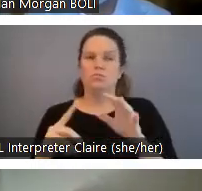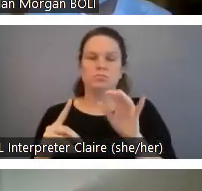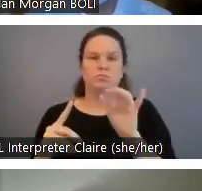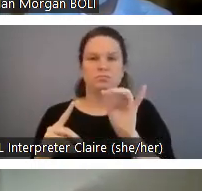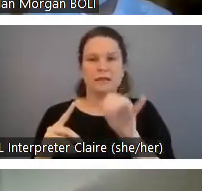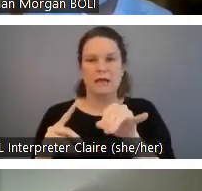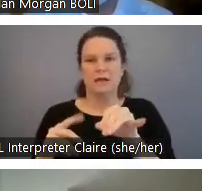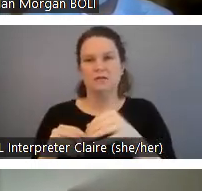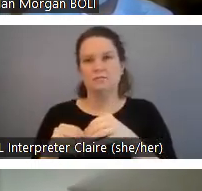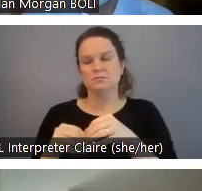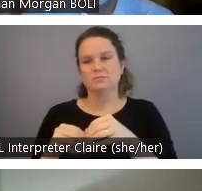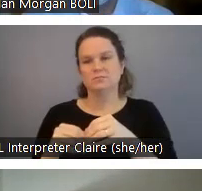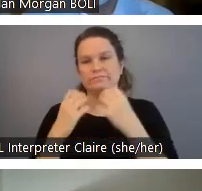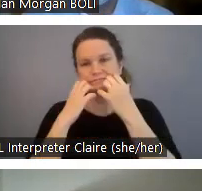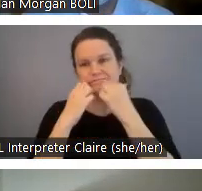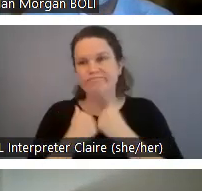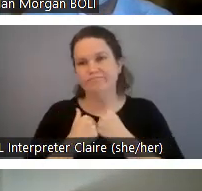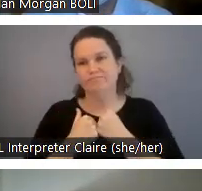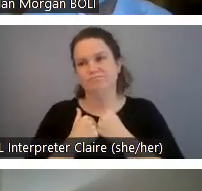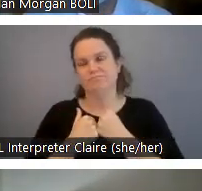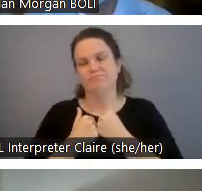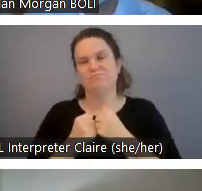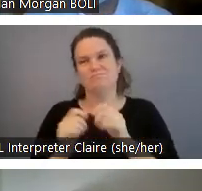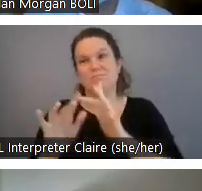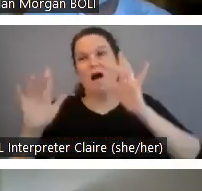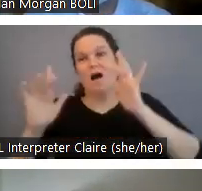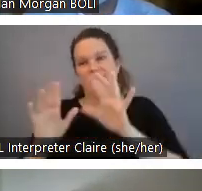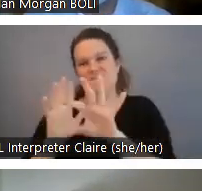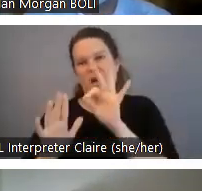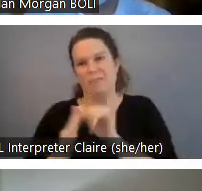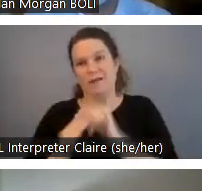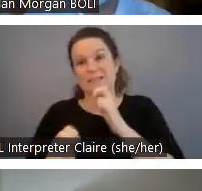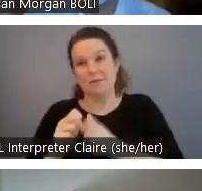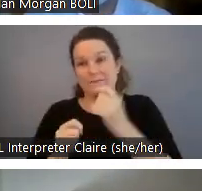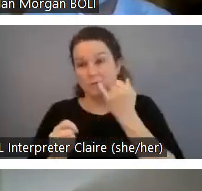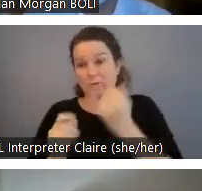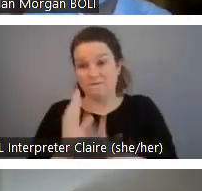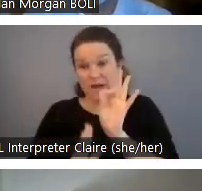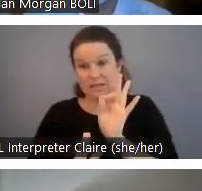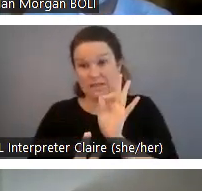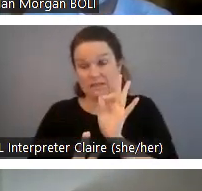the gem to find. And it's difficult,